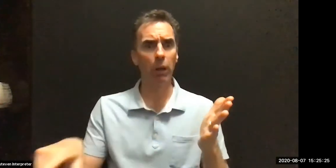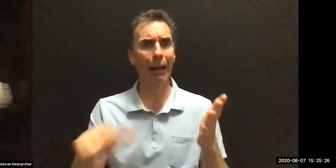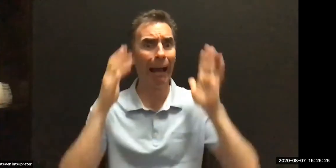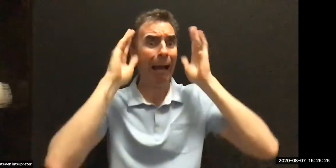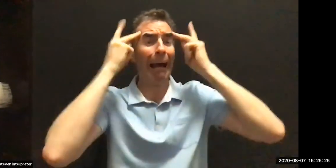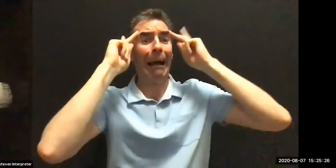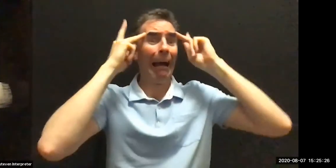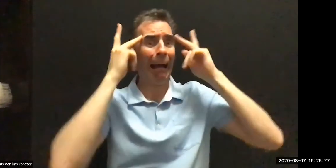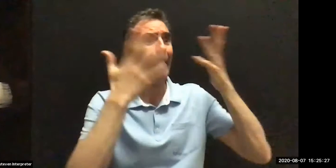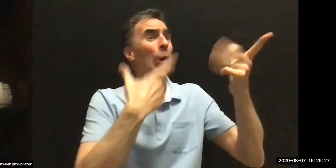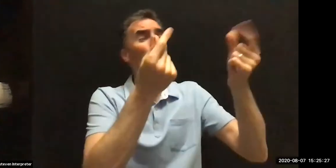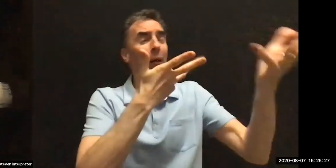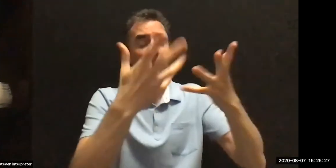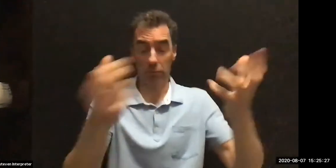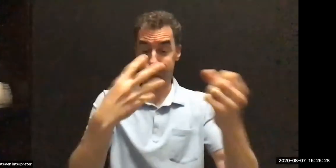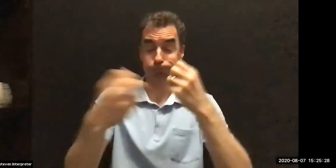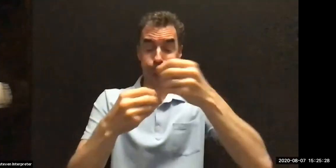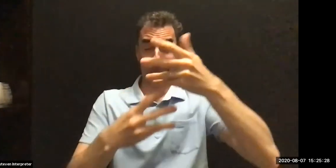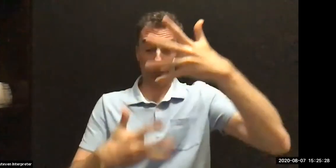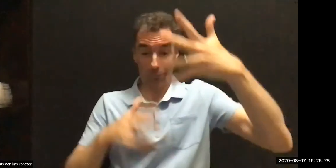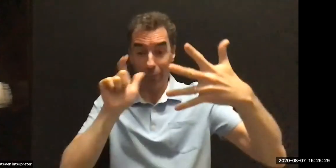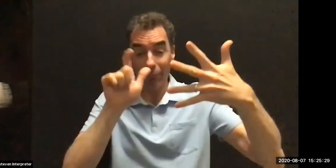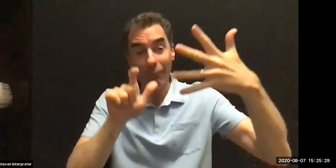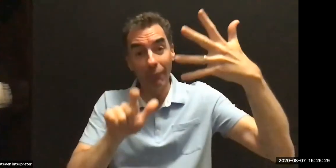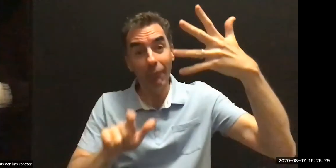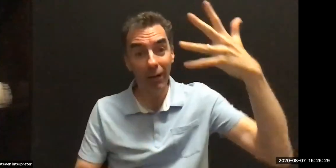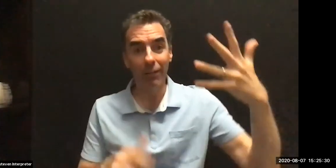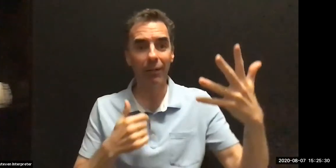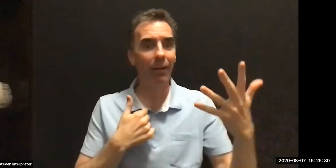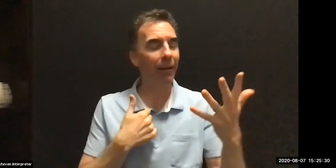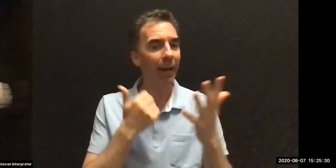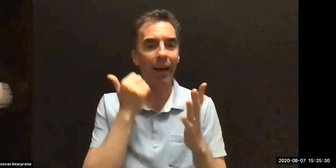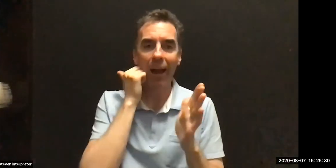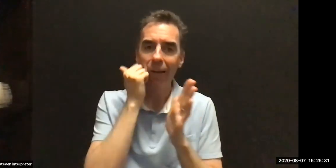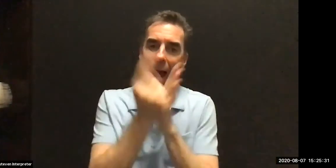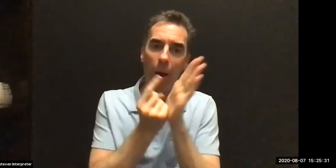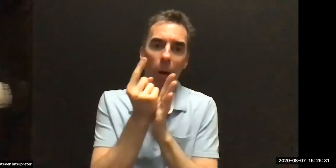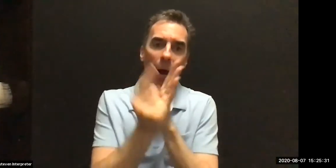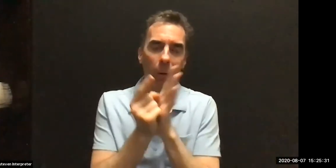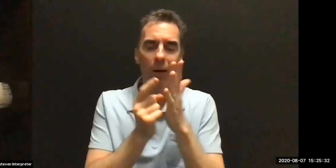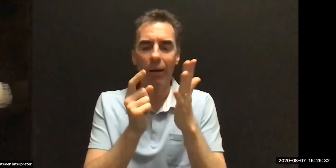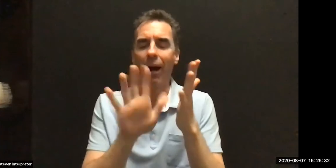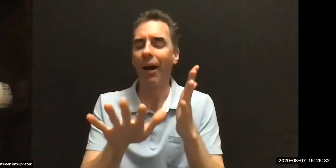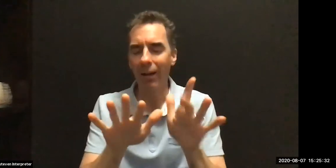Emily Redondo: It's just, it's my aim, I'm checking my email like at least once, and trying to calm people down like Emily Redondo: Okay guys.